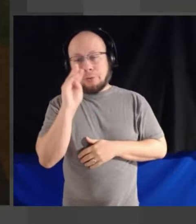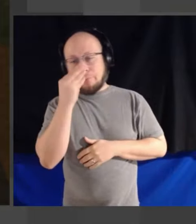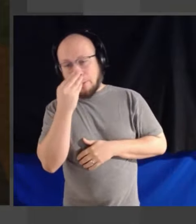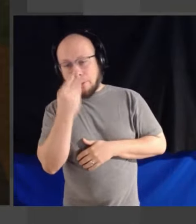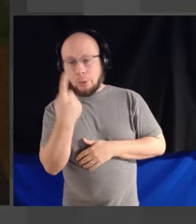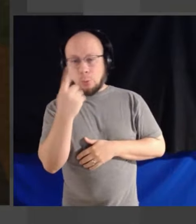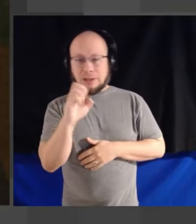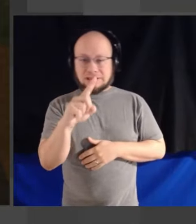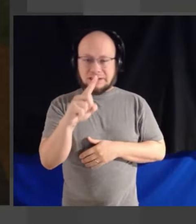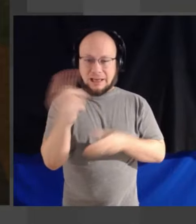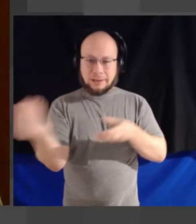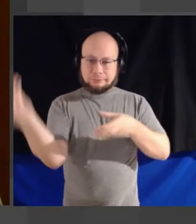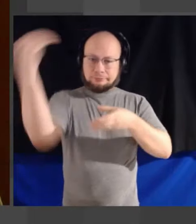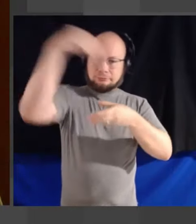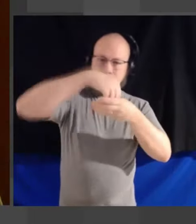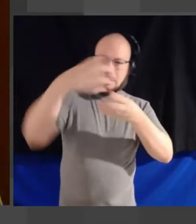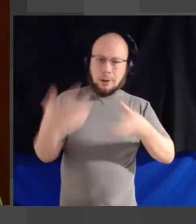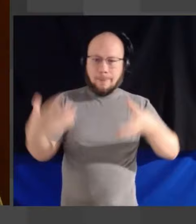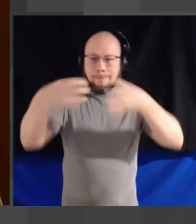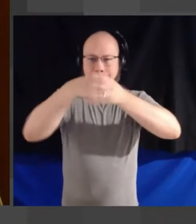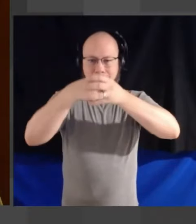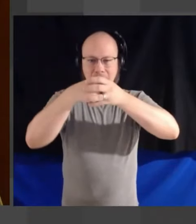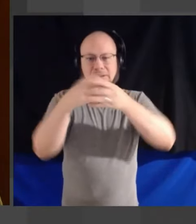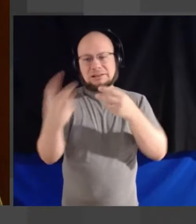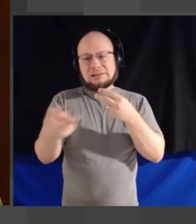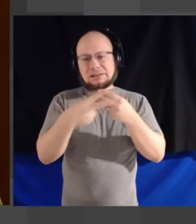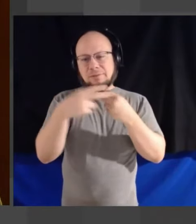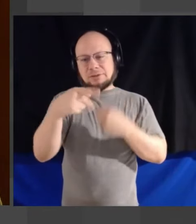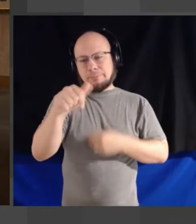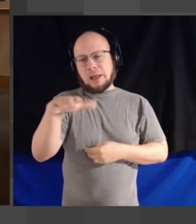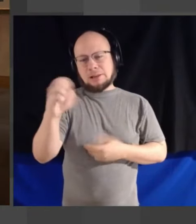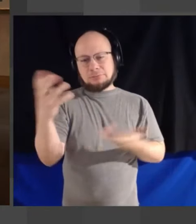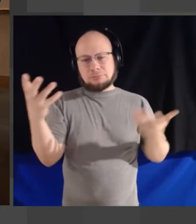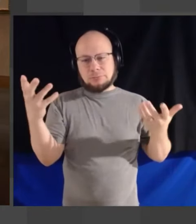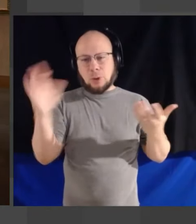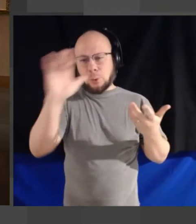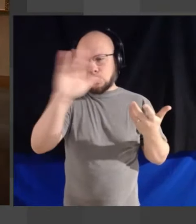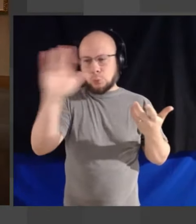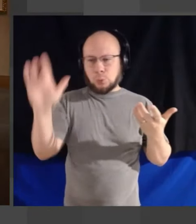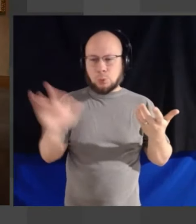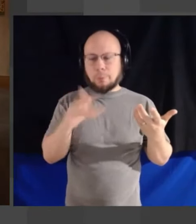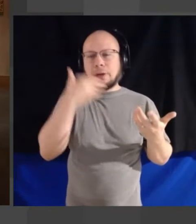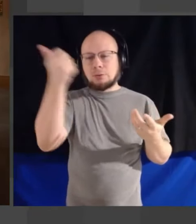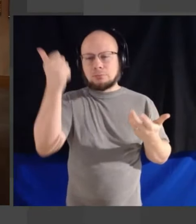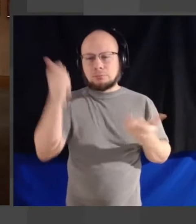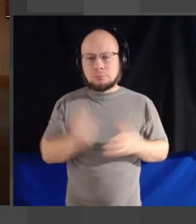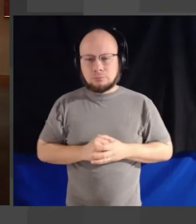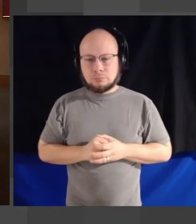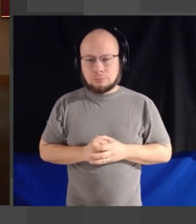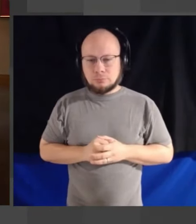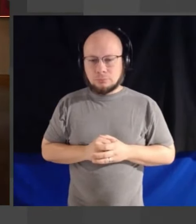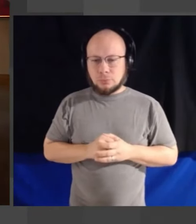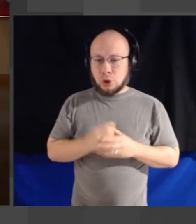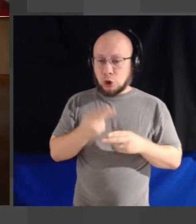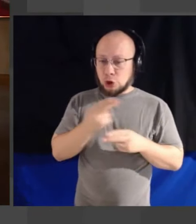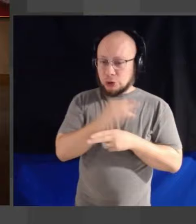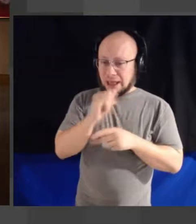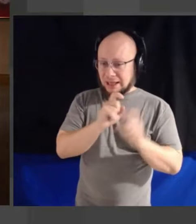SO I CAN TAKE TWO FLOWERS AND ONE SEED AND PUT THEM IN ONE BUNDLE. IT'S GREAT.